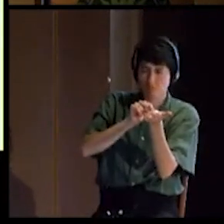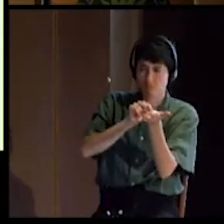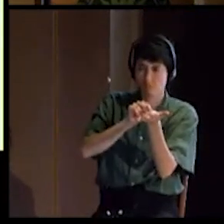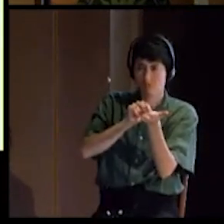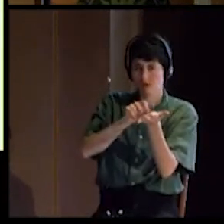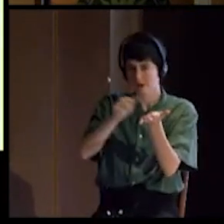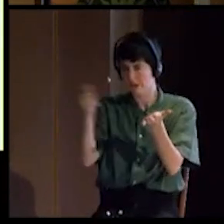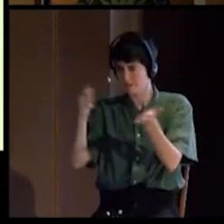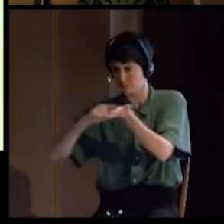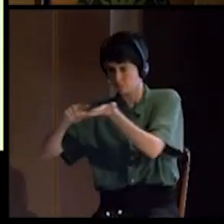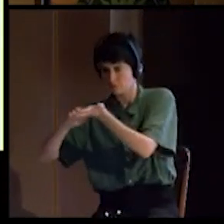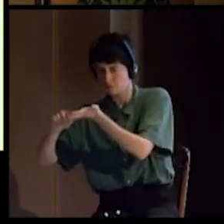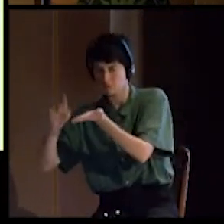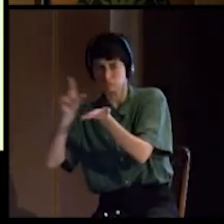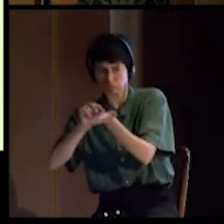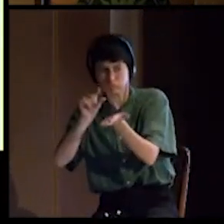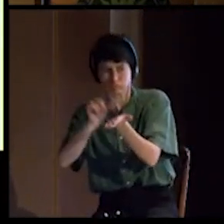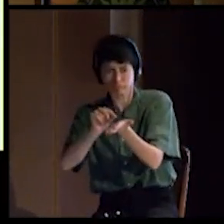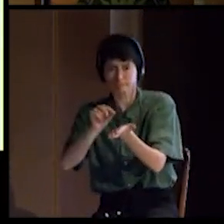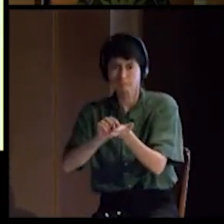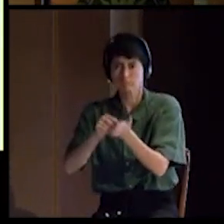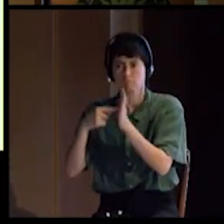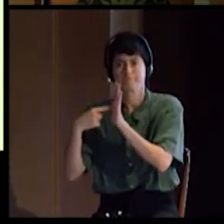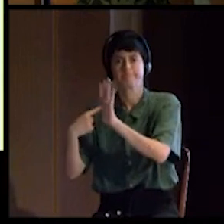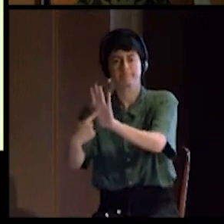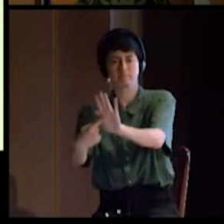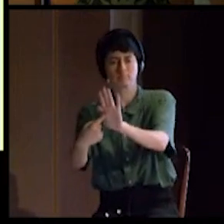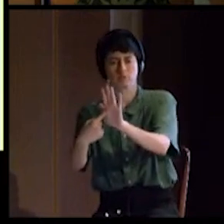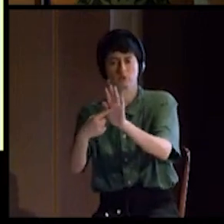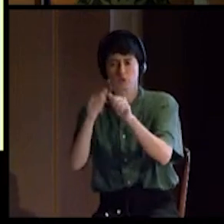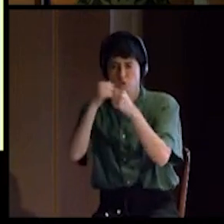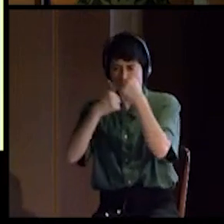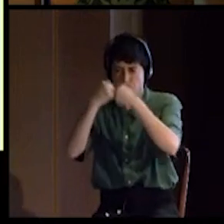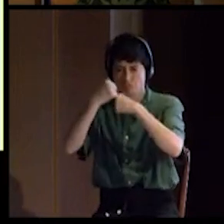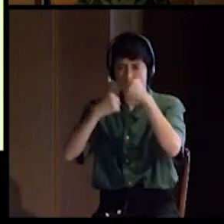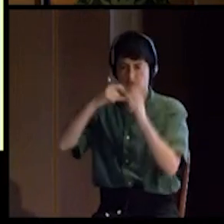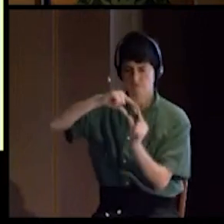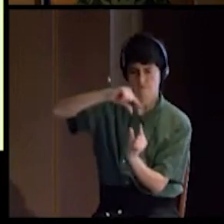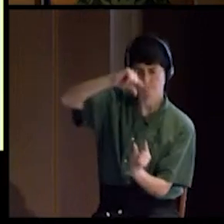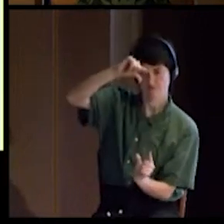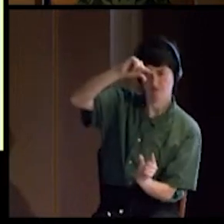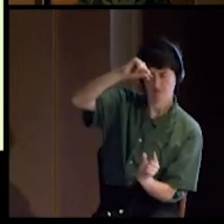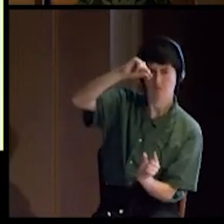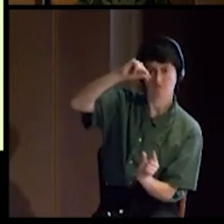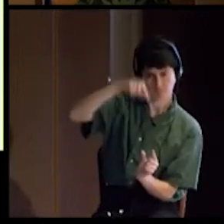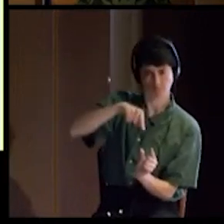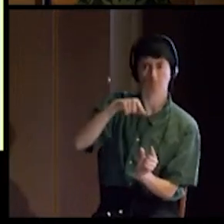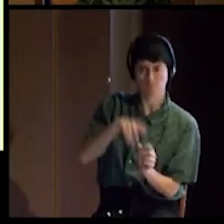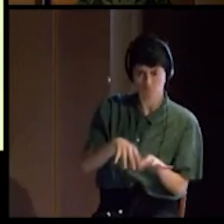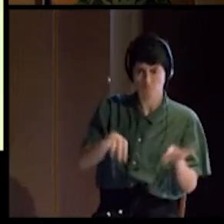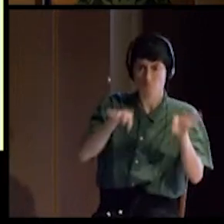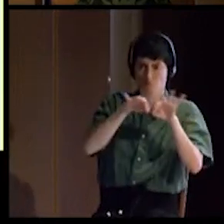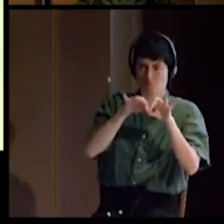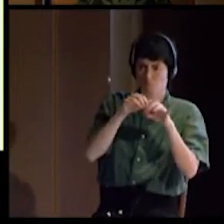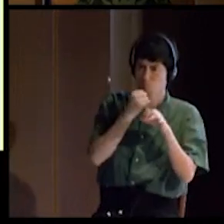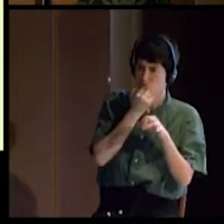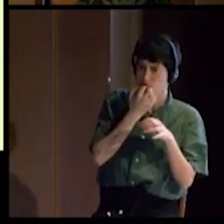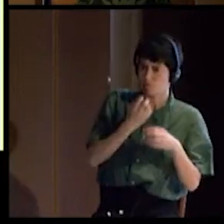that not only was feather structure important for keeping a bird warm, but the color of the bird itself may have a role